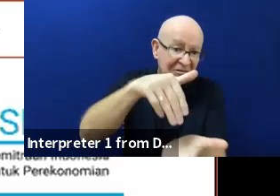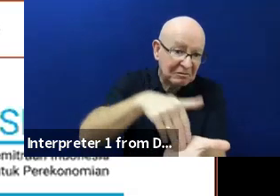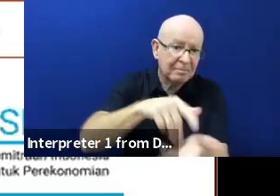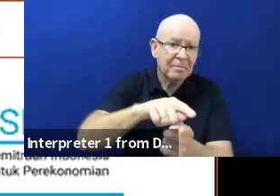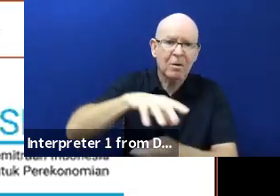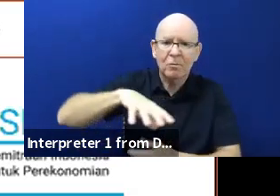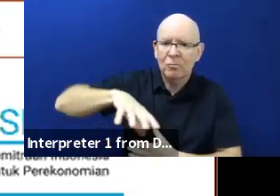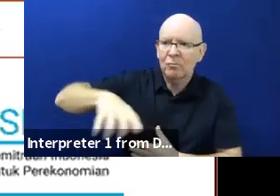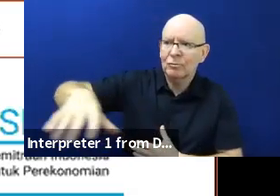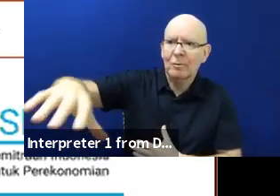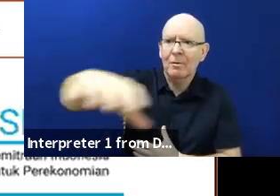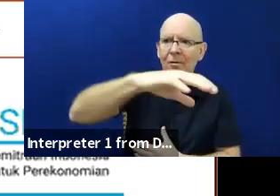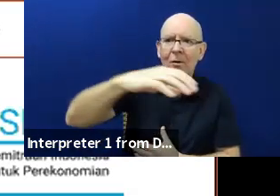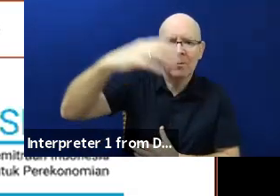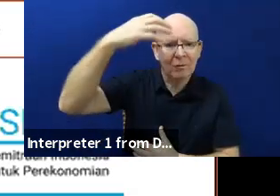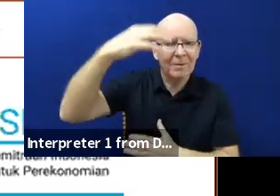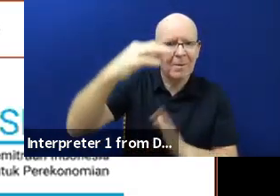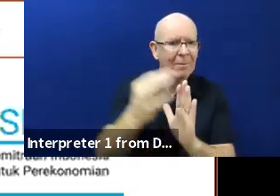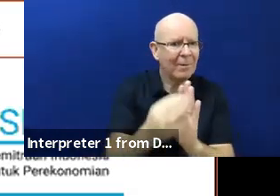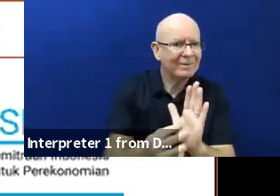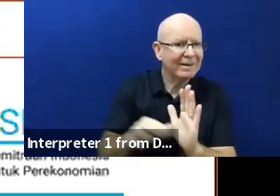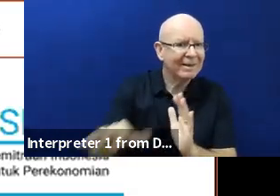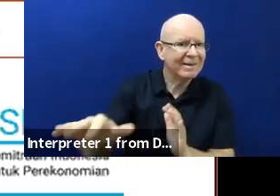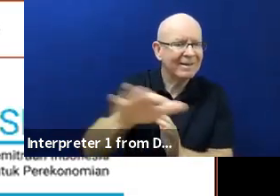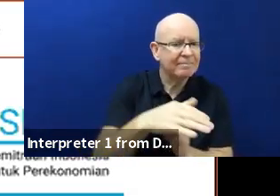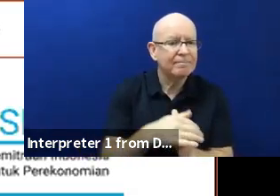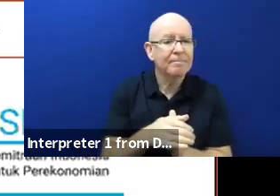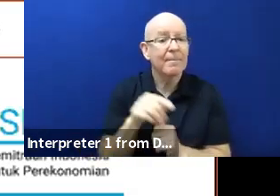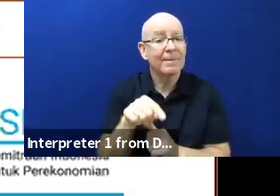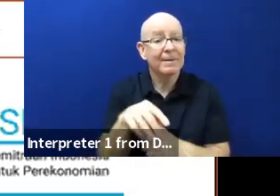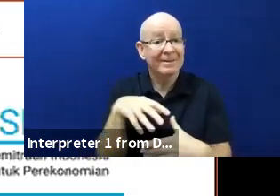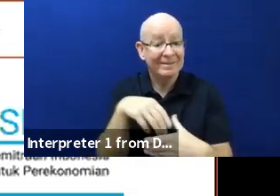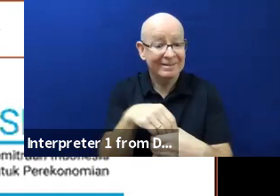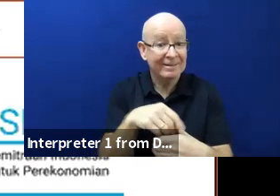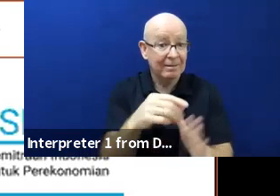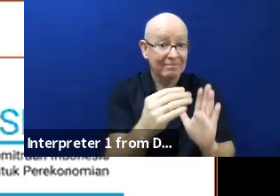participation of persons with disabilities based on Indonesia's national data sets,